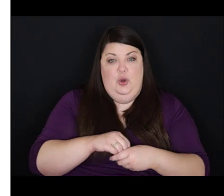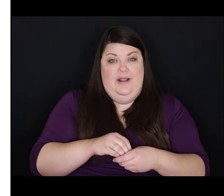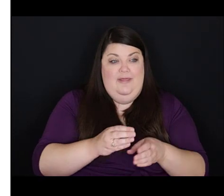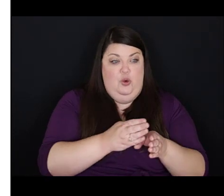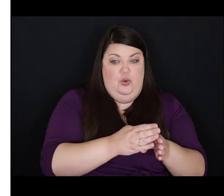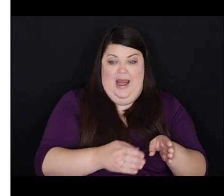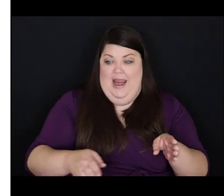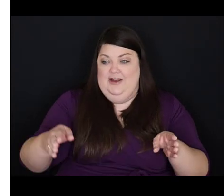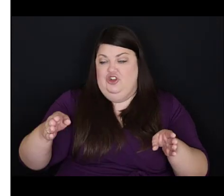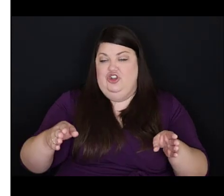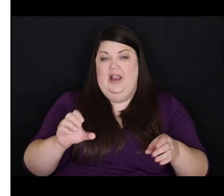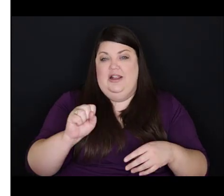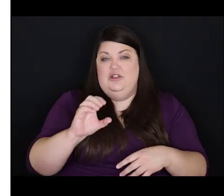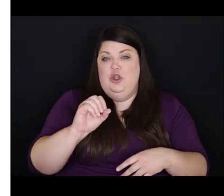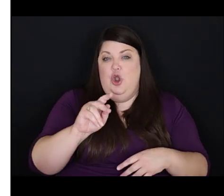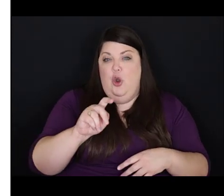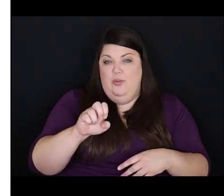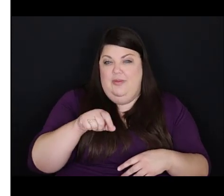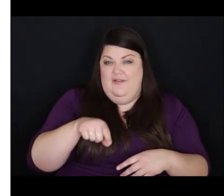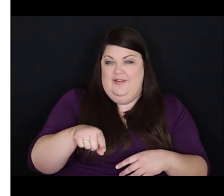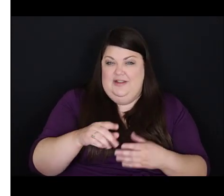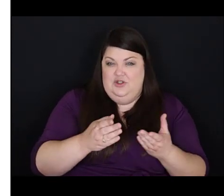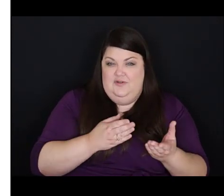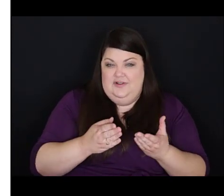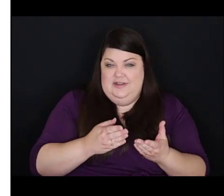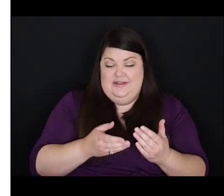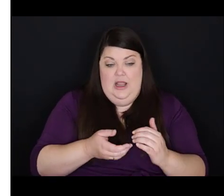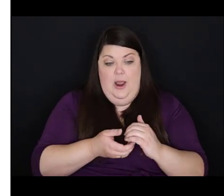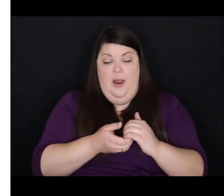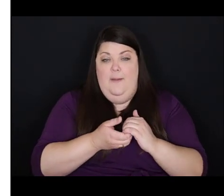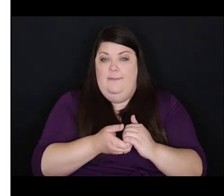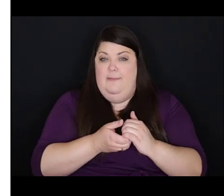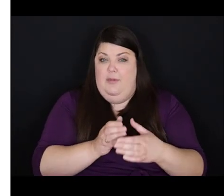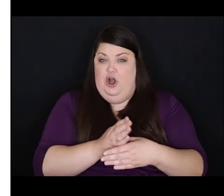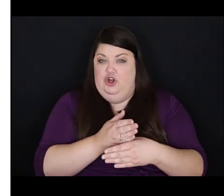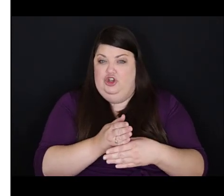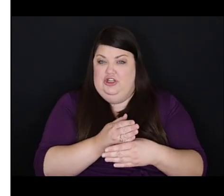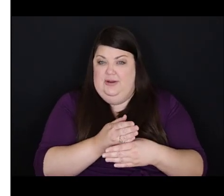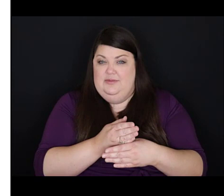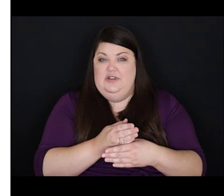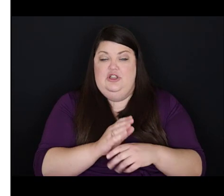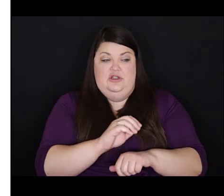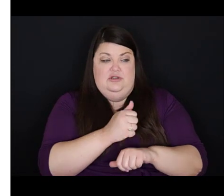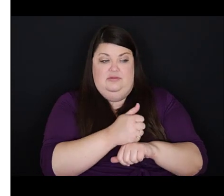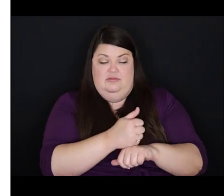partnerships established to provide or enhance these services,